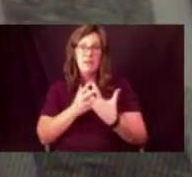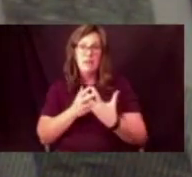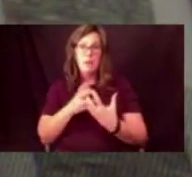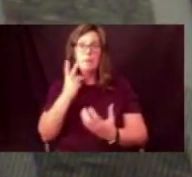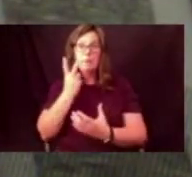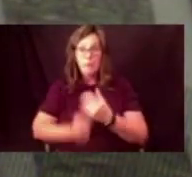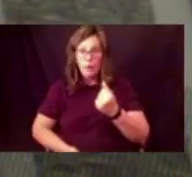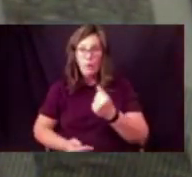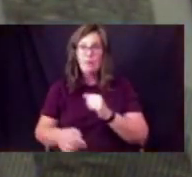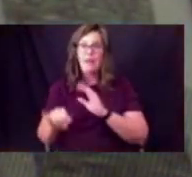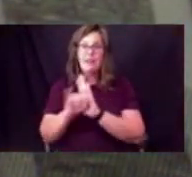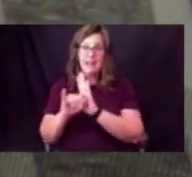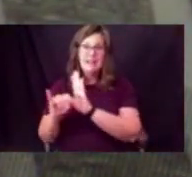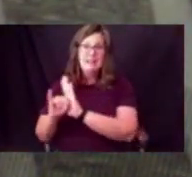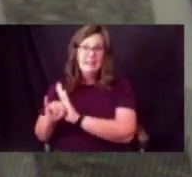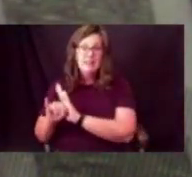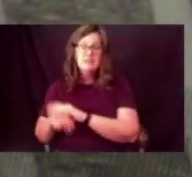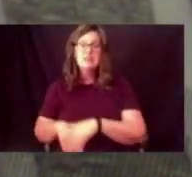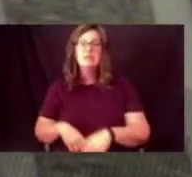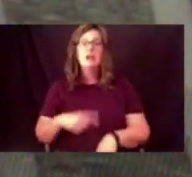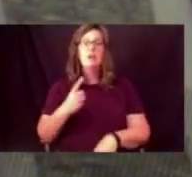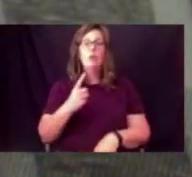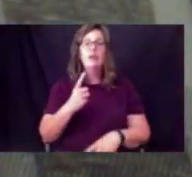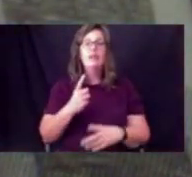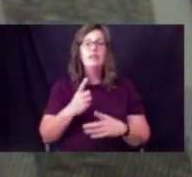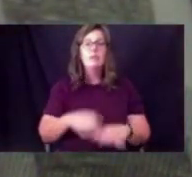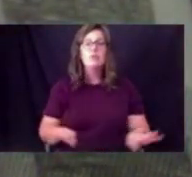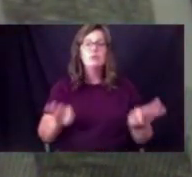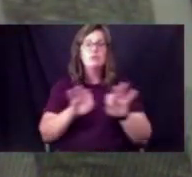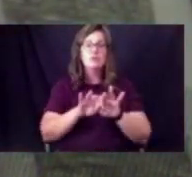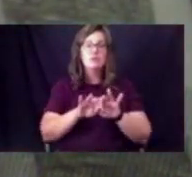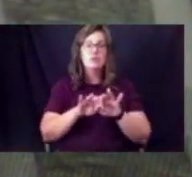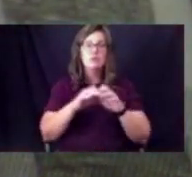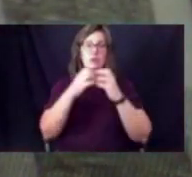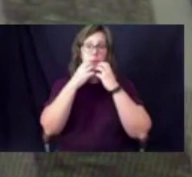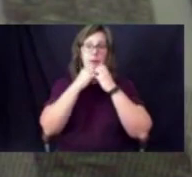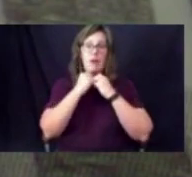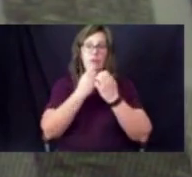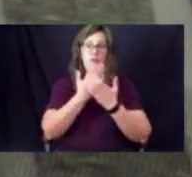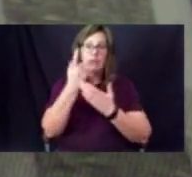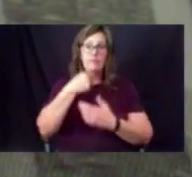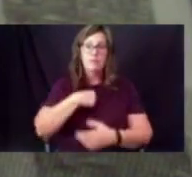know for me one of the most powerful things i was at creating change and i went to a conference or a